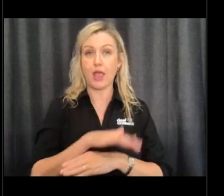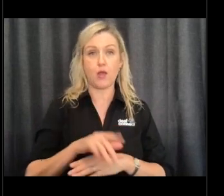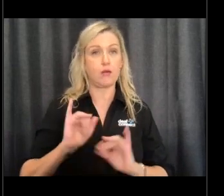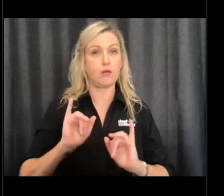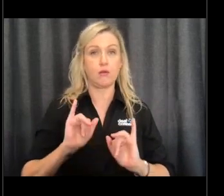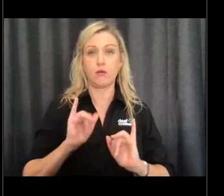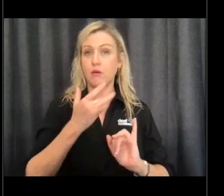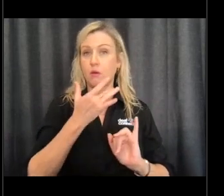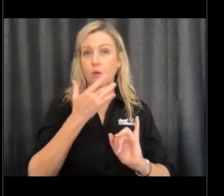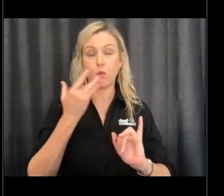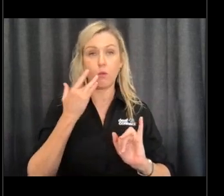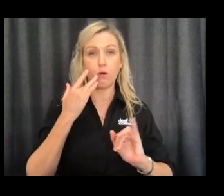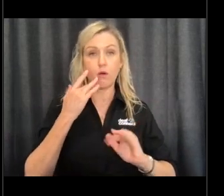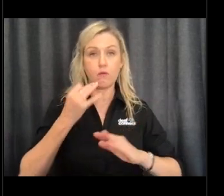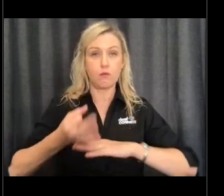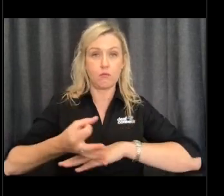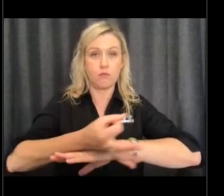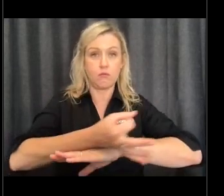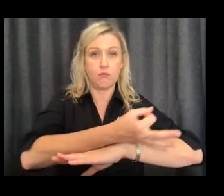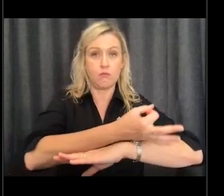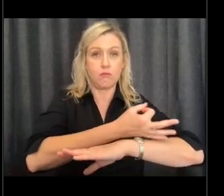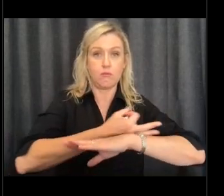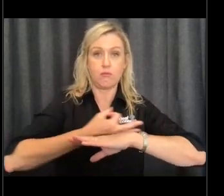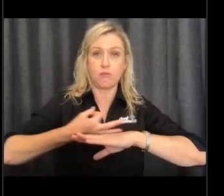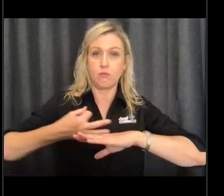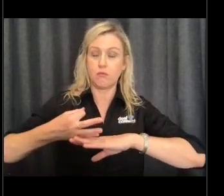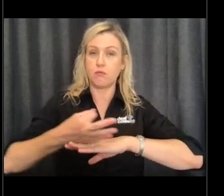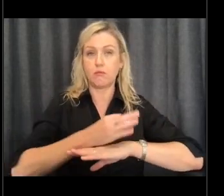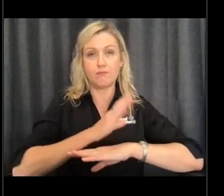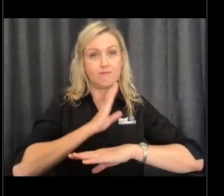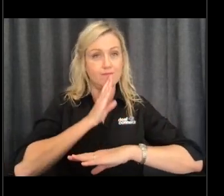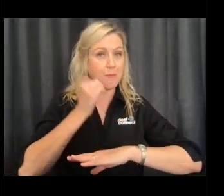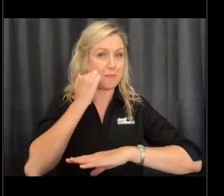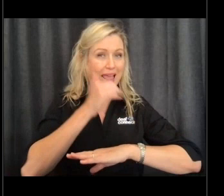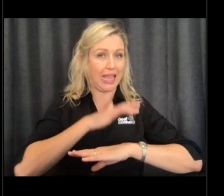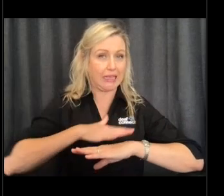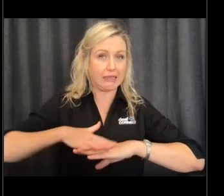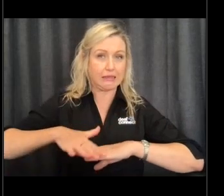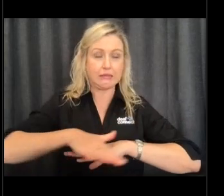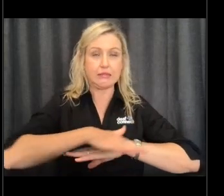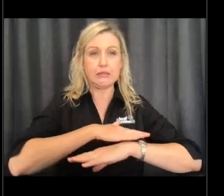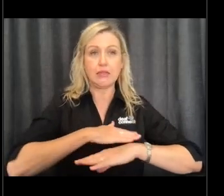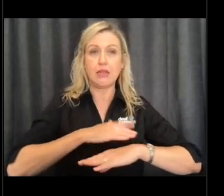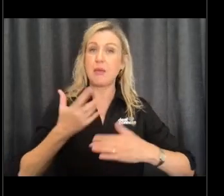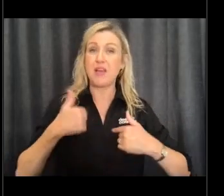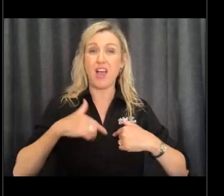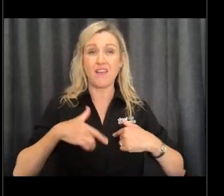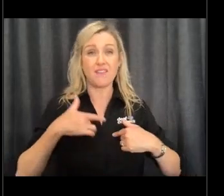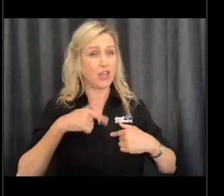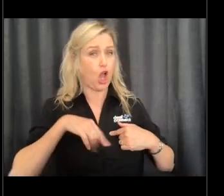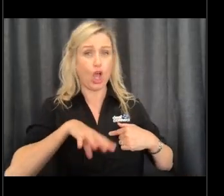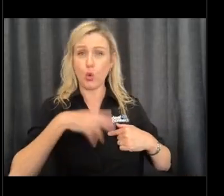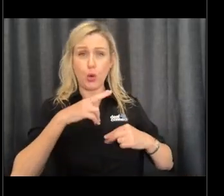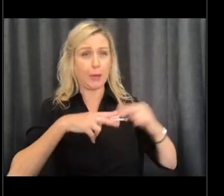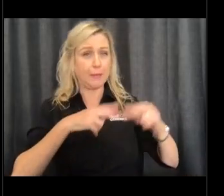just literally nothing left. You might not want to rebuild in that place again because the trauma of being in that